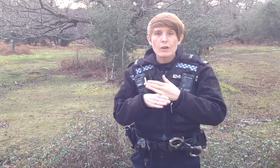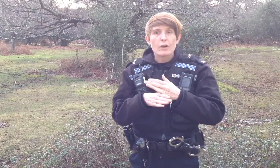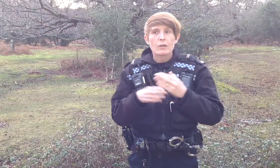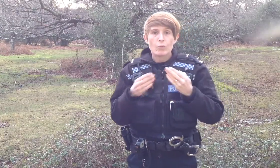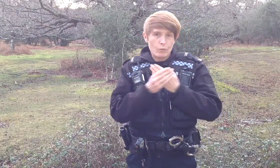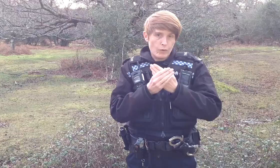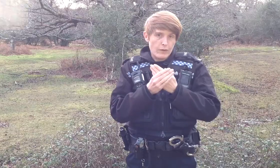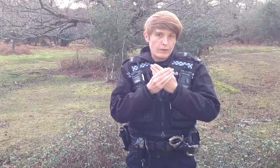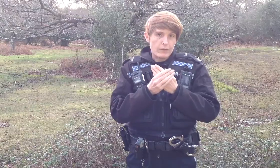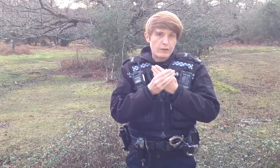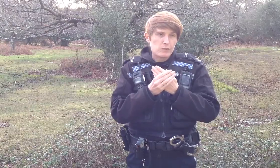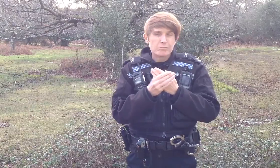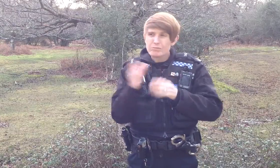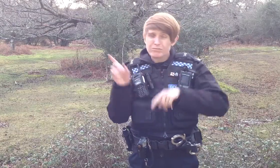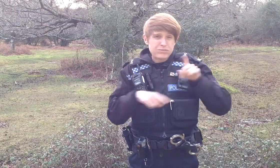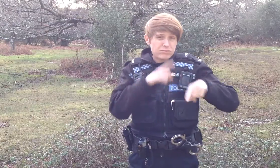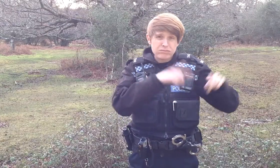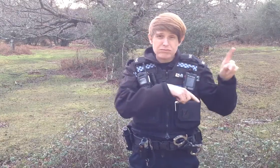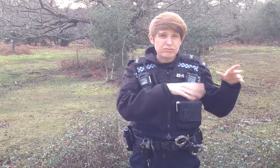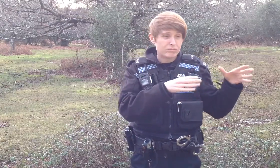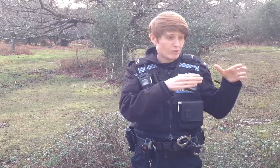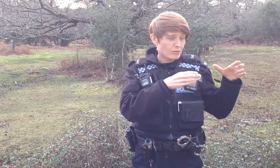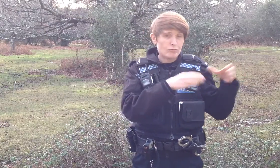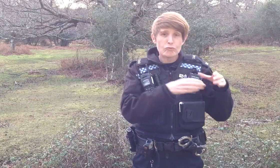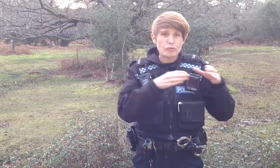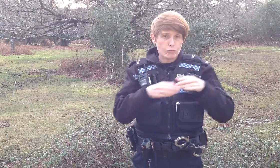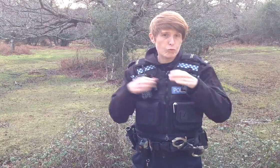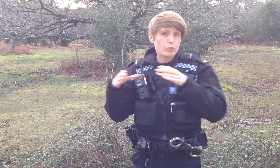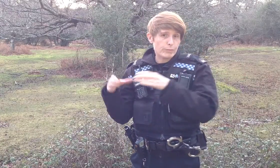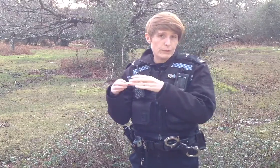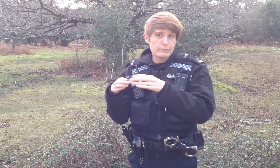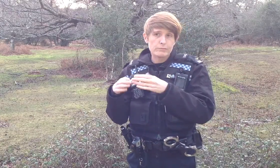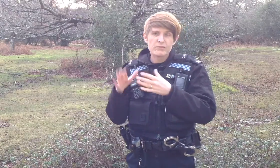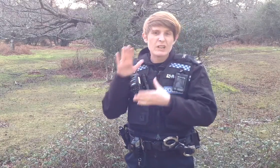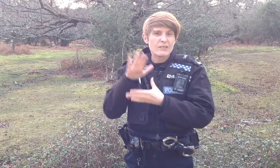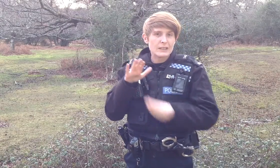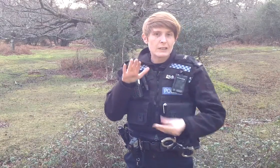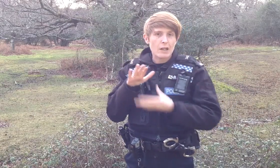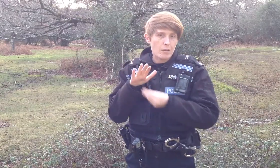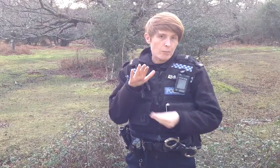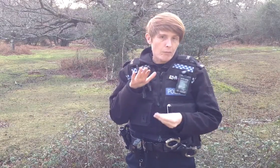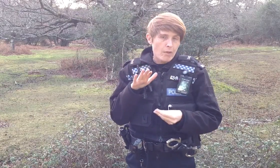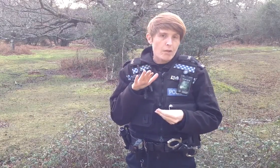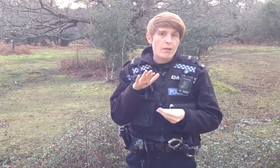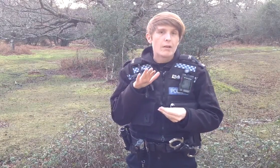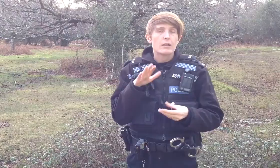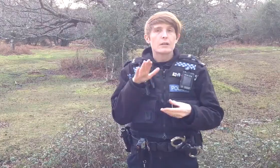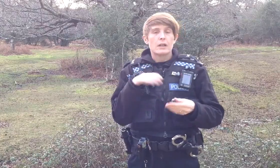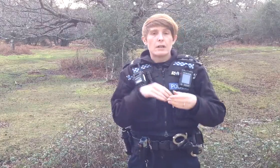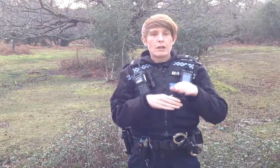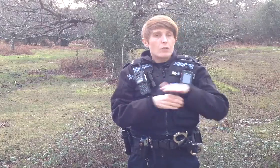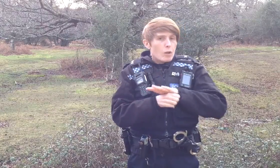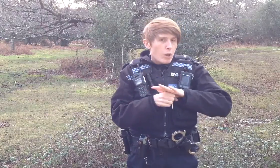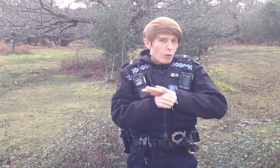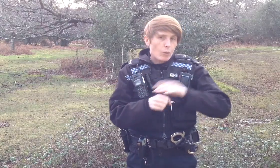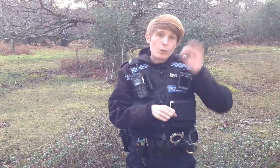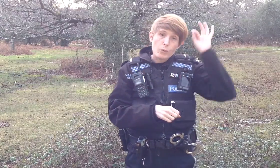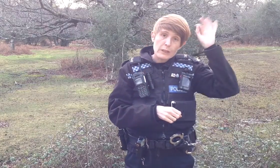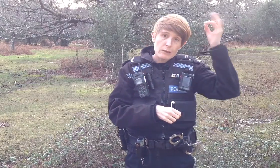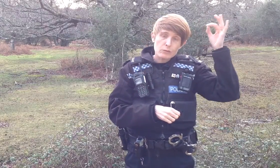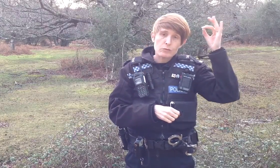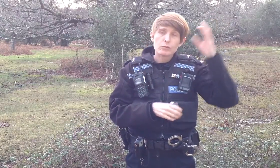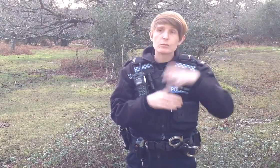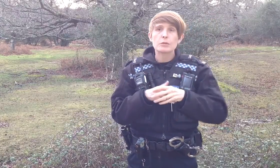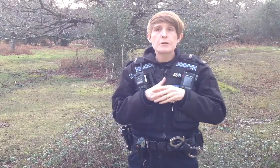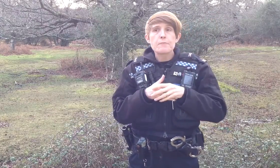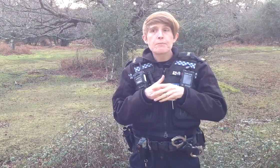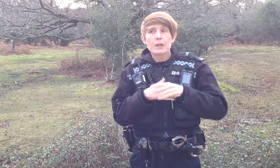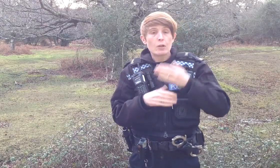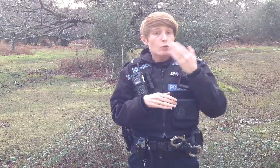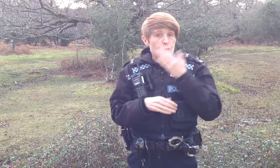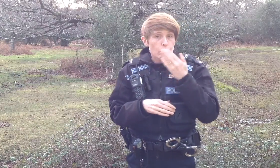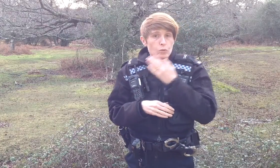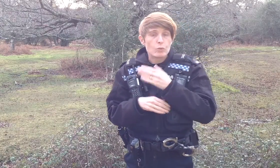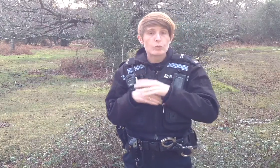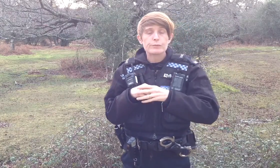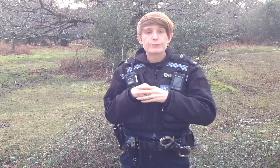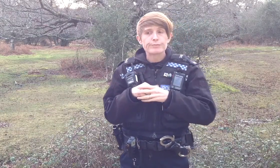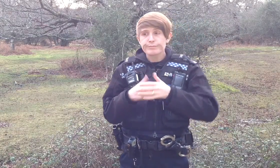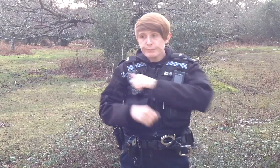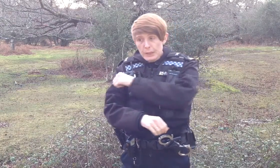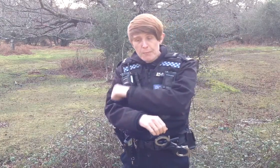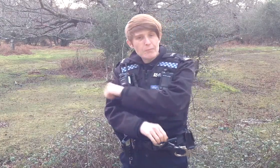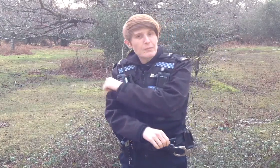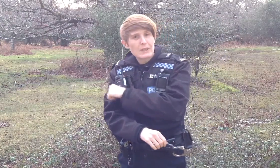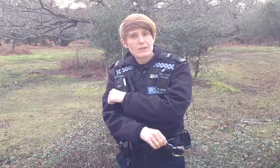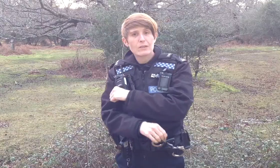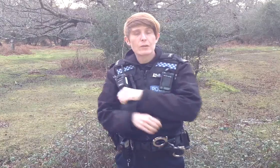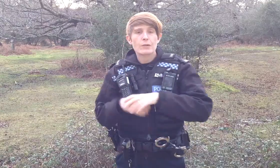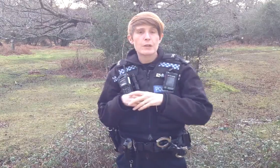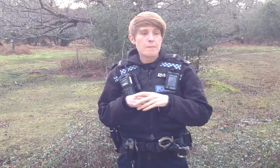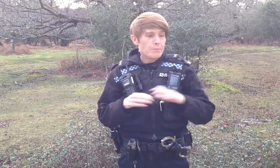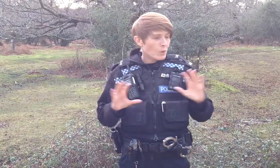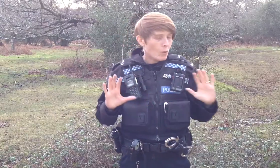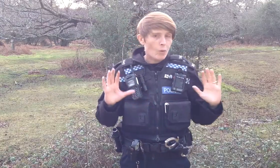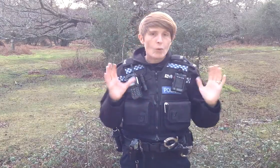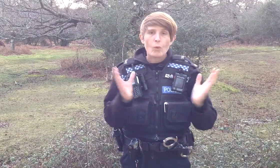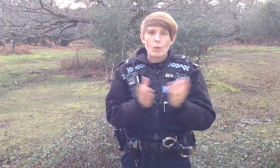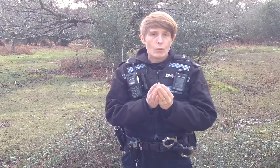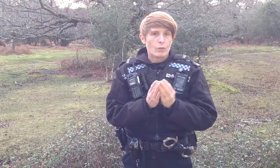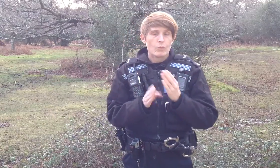and work with lots of groups, for example Local Council, Schools and Medical groups.